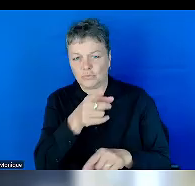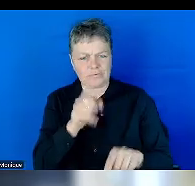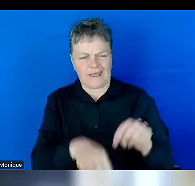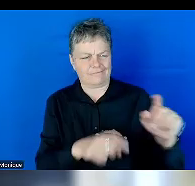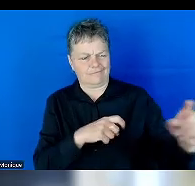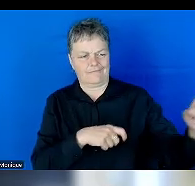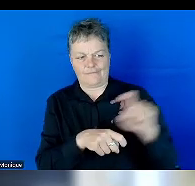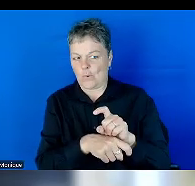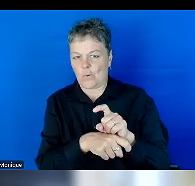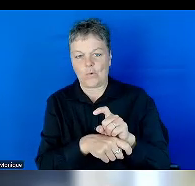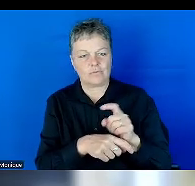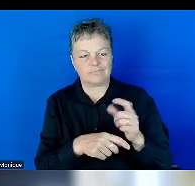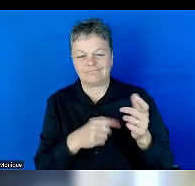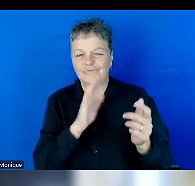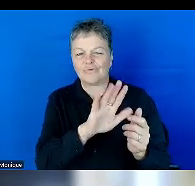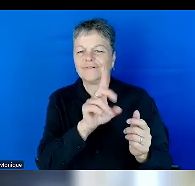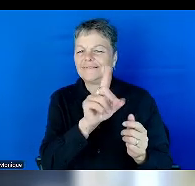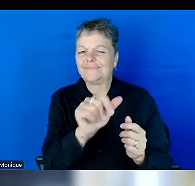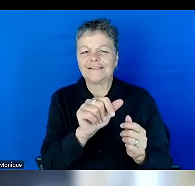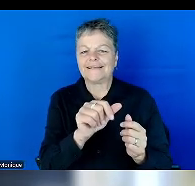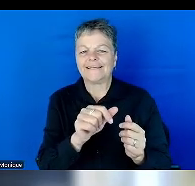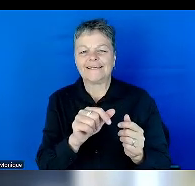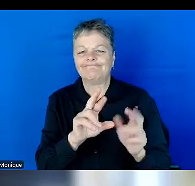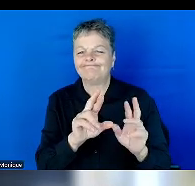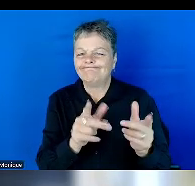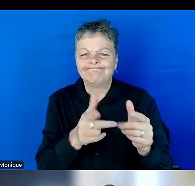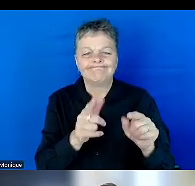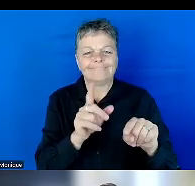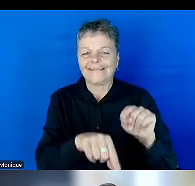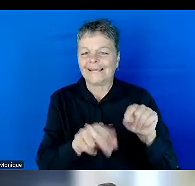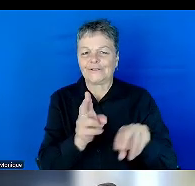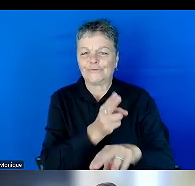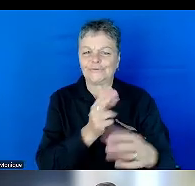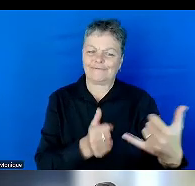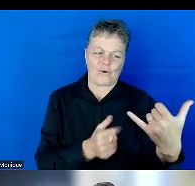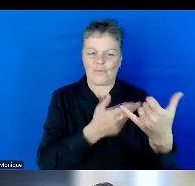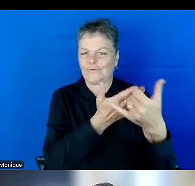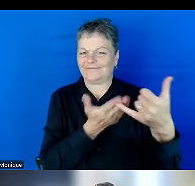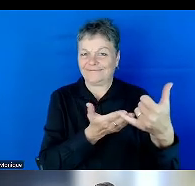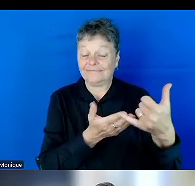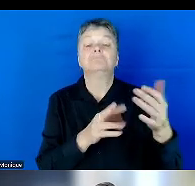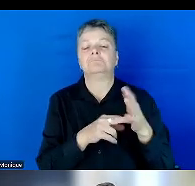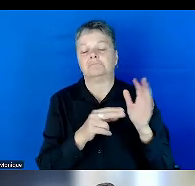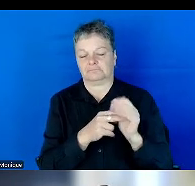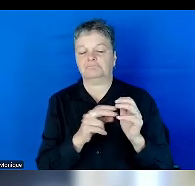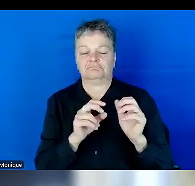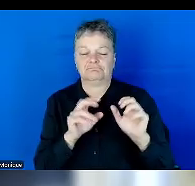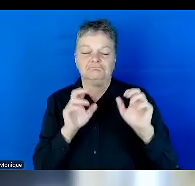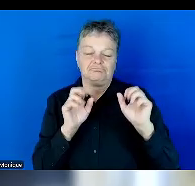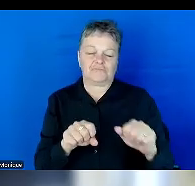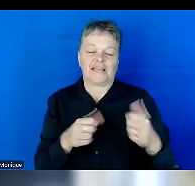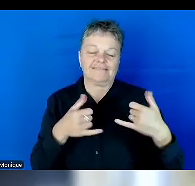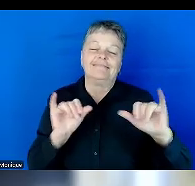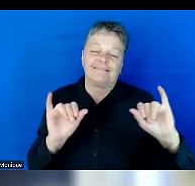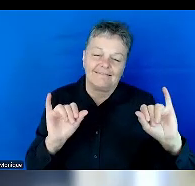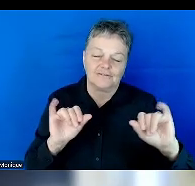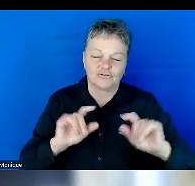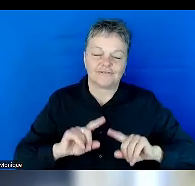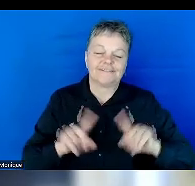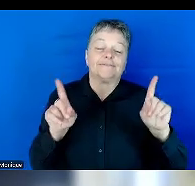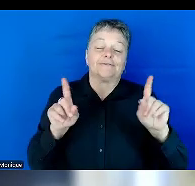related reasons as I mentioned there are other ways to to access the service and if the issue